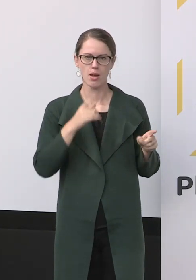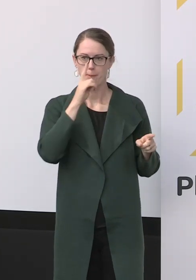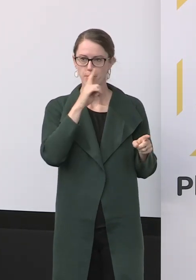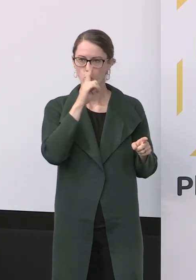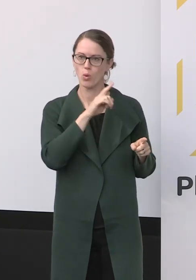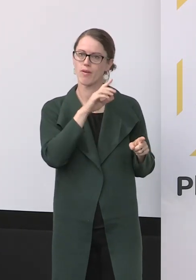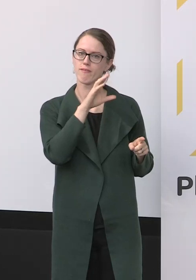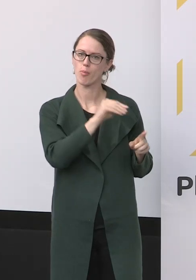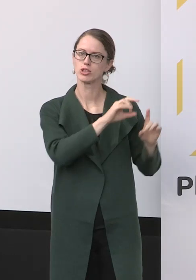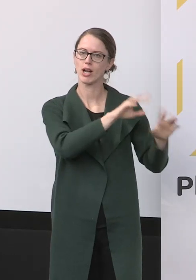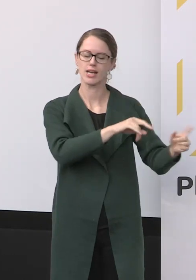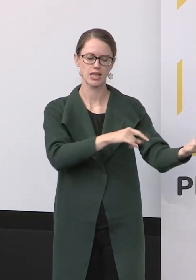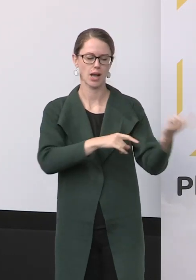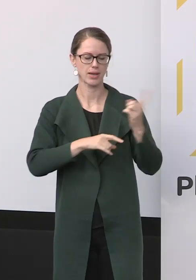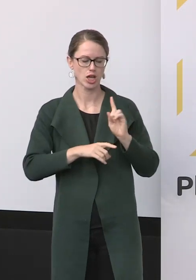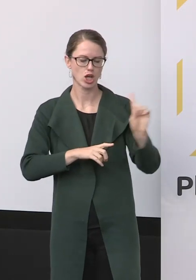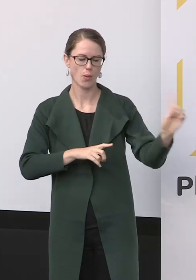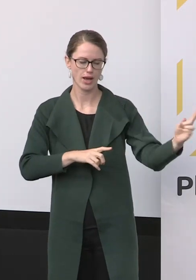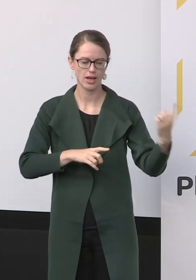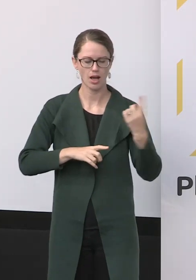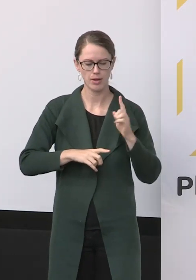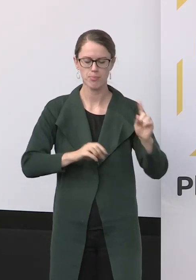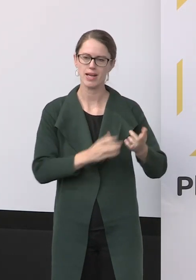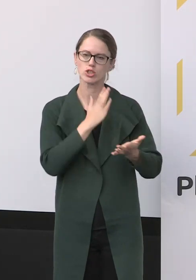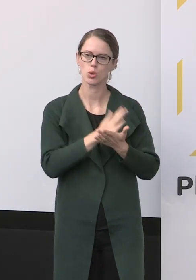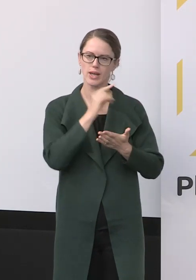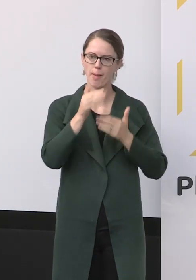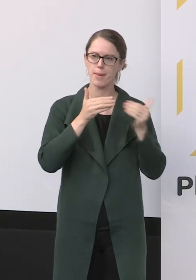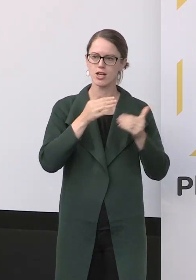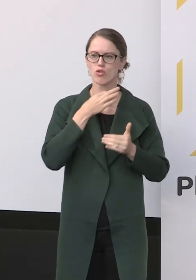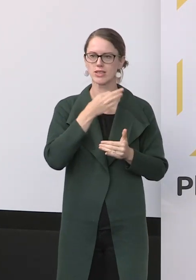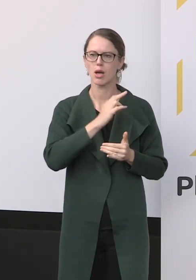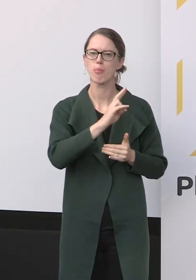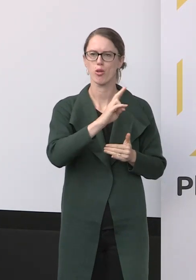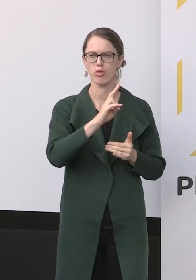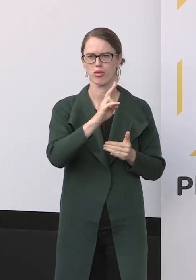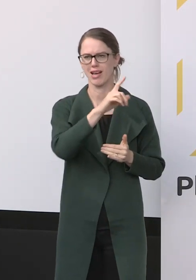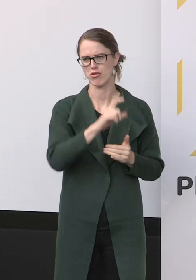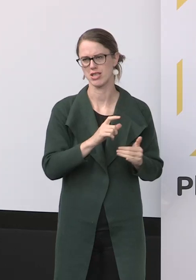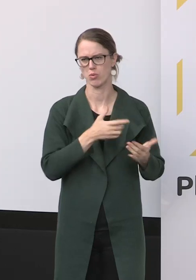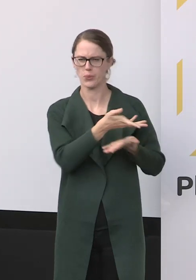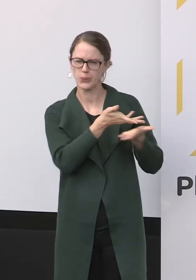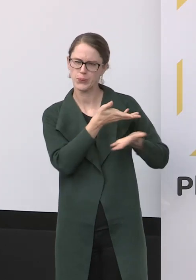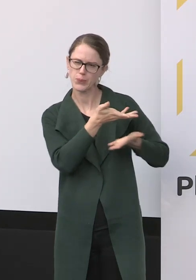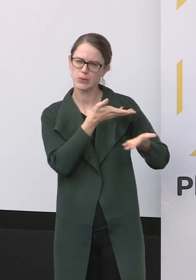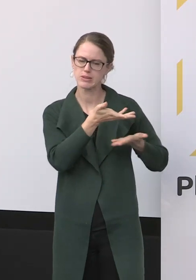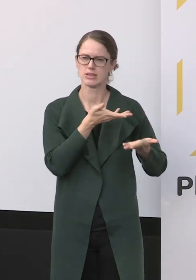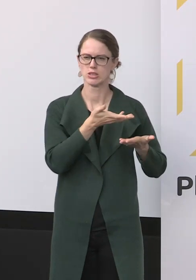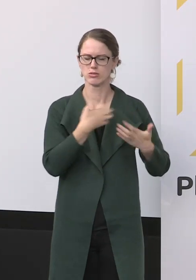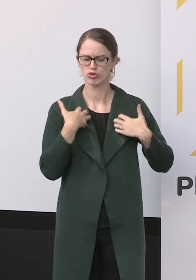course, there is the full pathway of people coming across the Tasman and going back and making sure that any